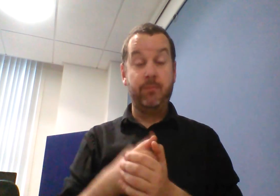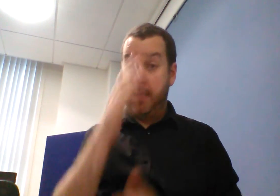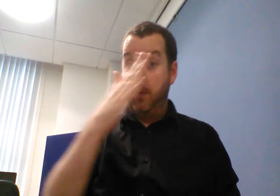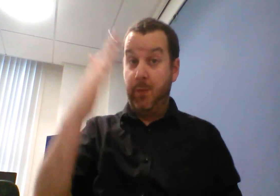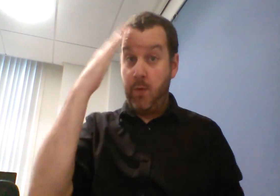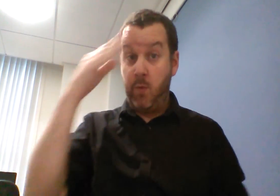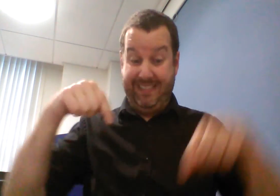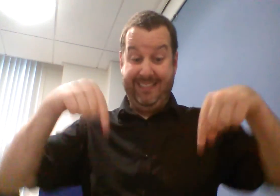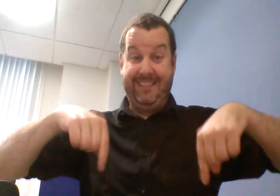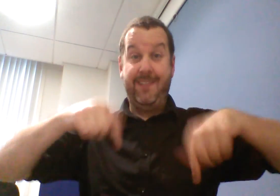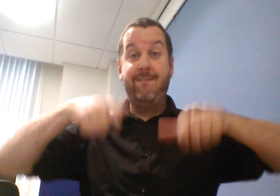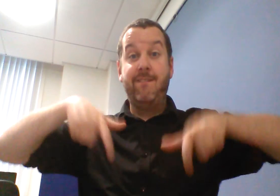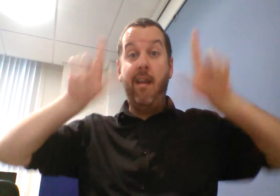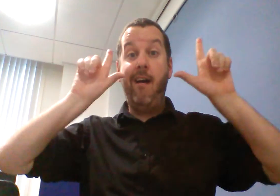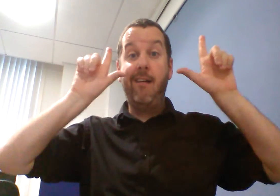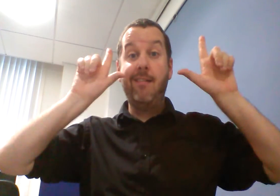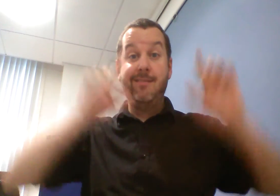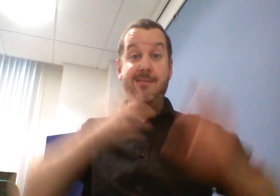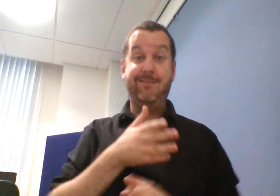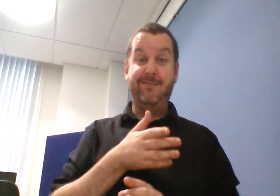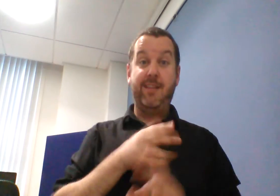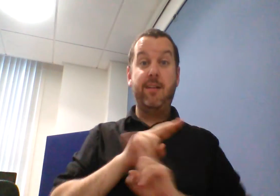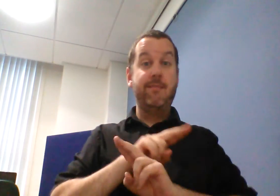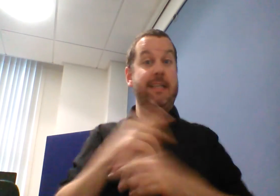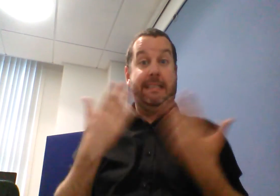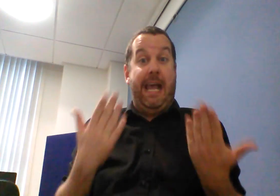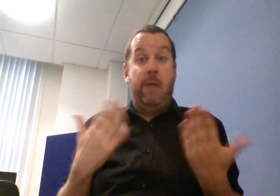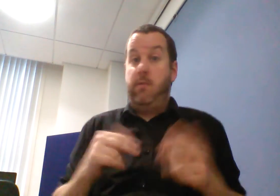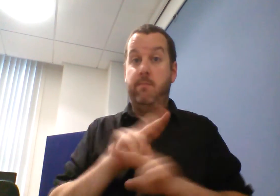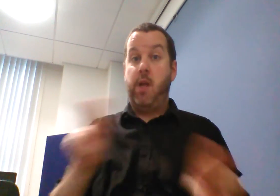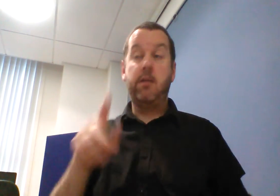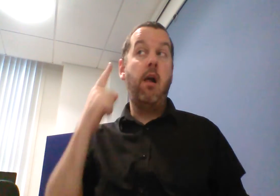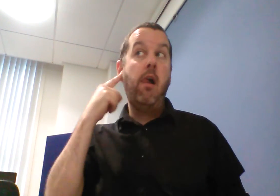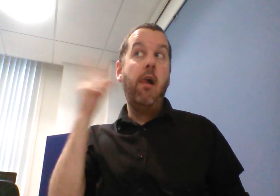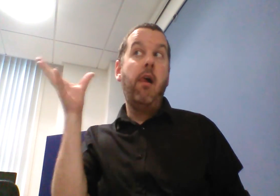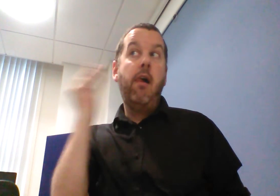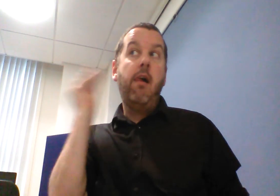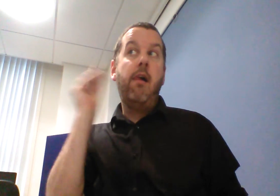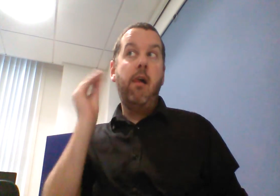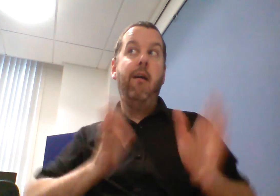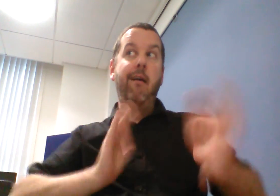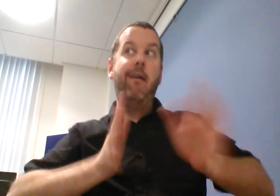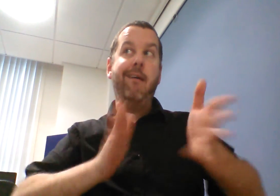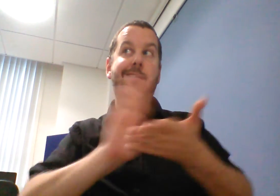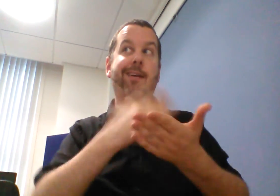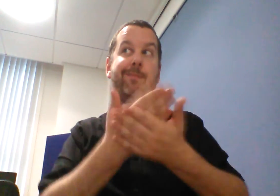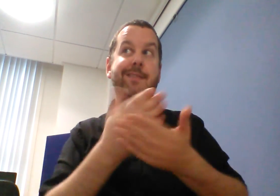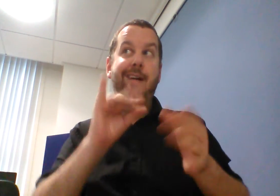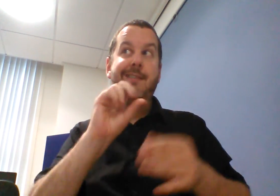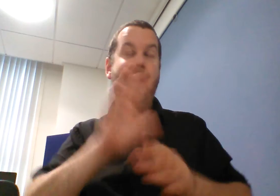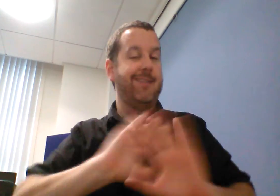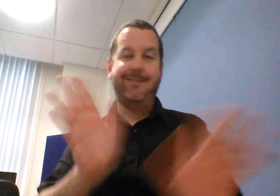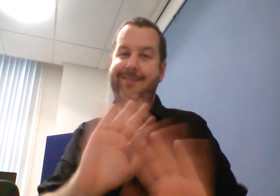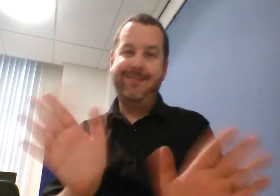And just to let you know about this vlog: I'm not listening to a prerecorded script while signing all this to you!